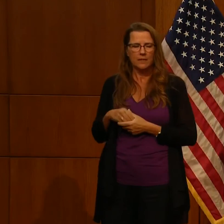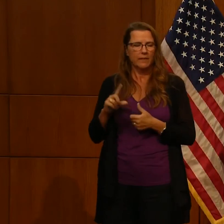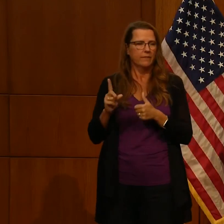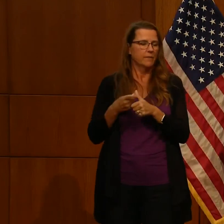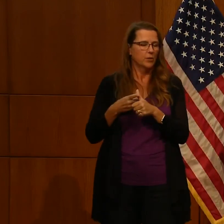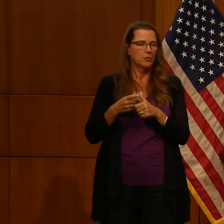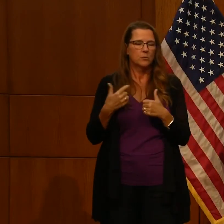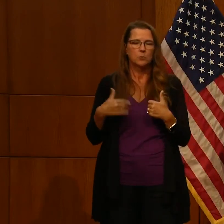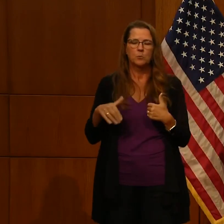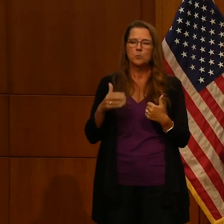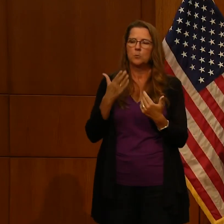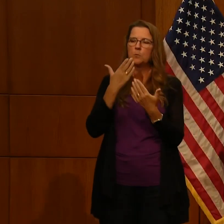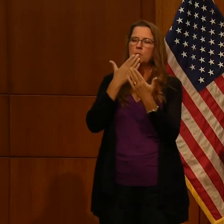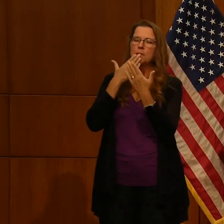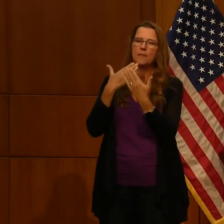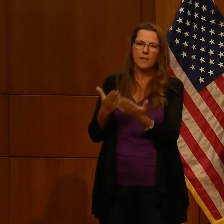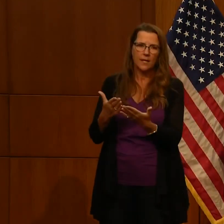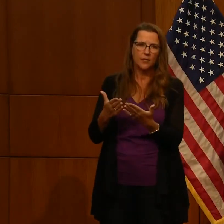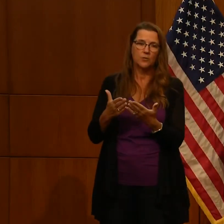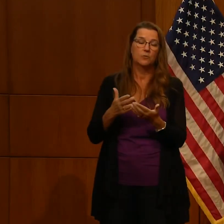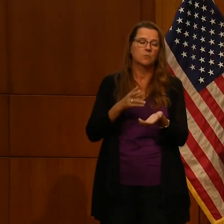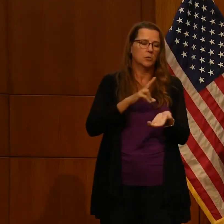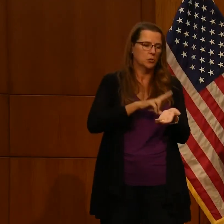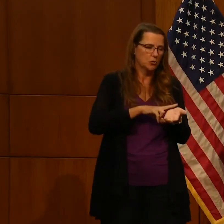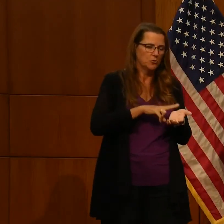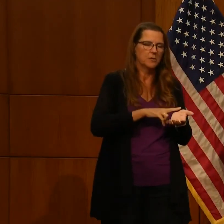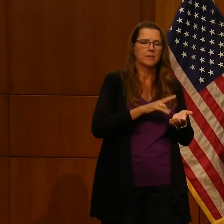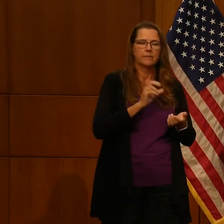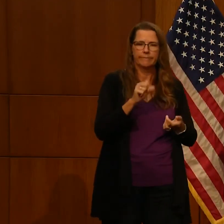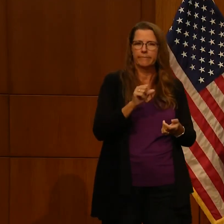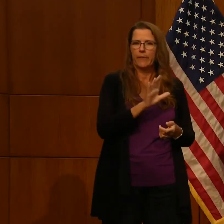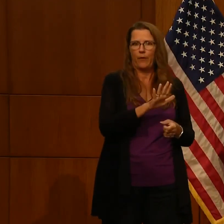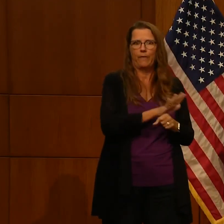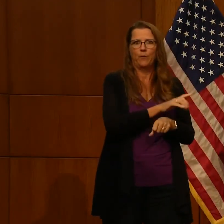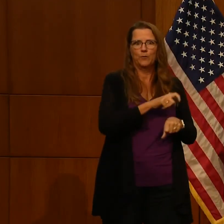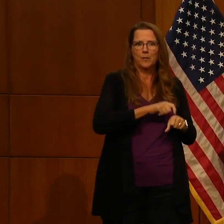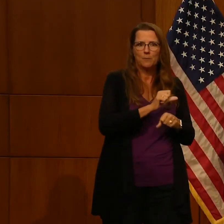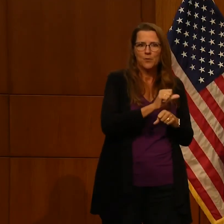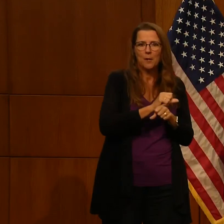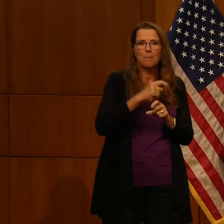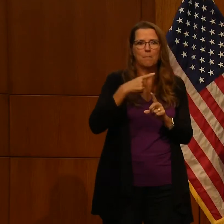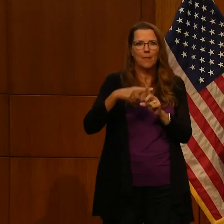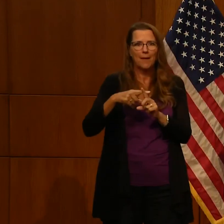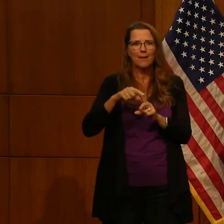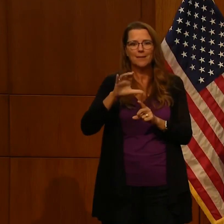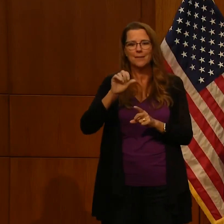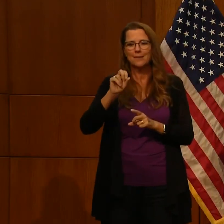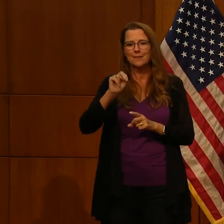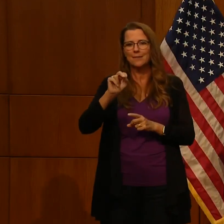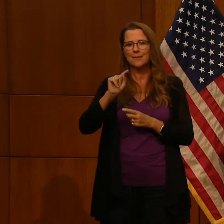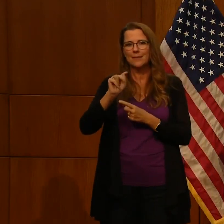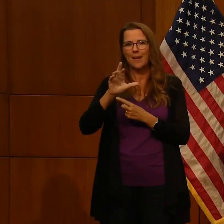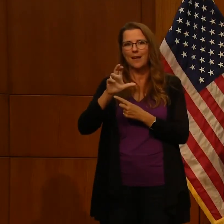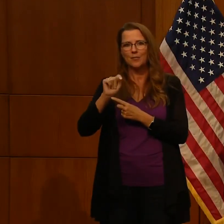FOREMOST. A HUGE THANK YOU NOT JUST TO OUR NURSES WHO DO THEIR